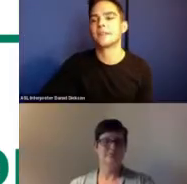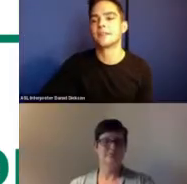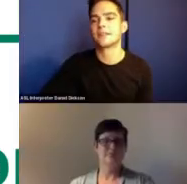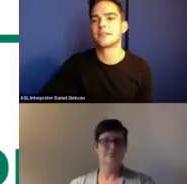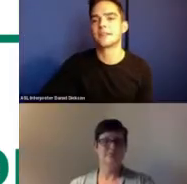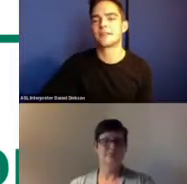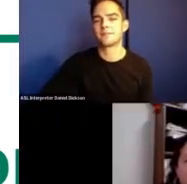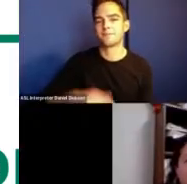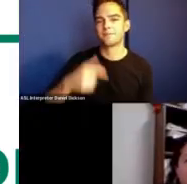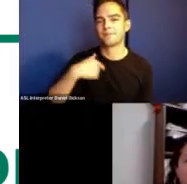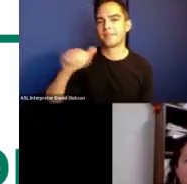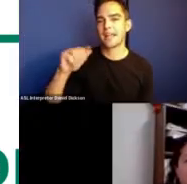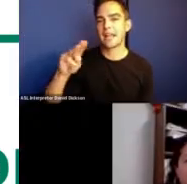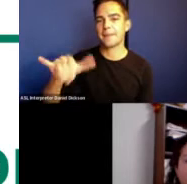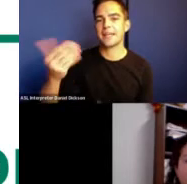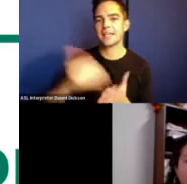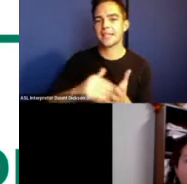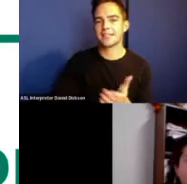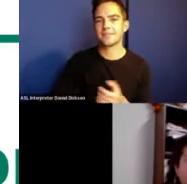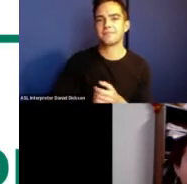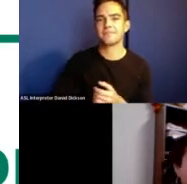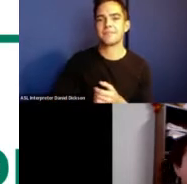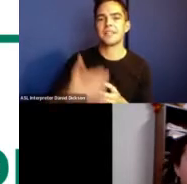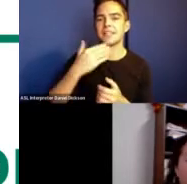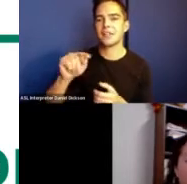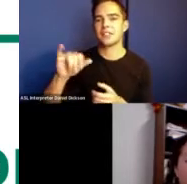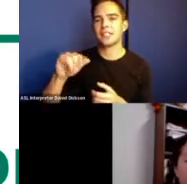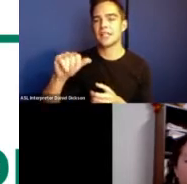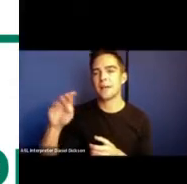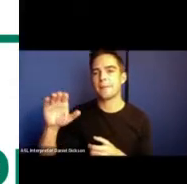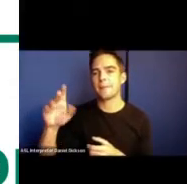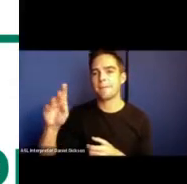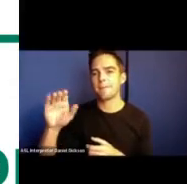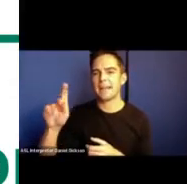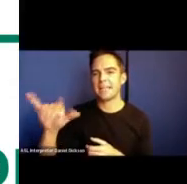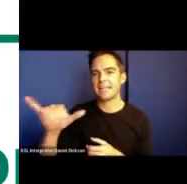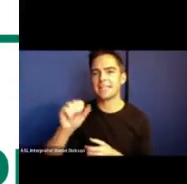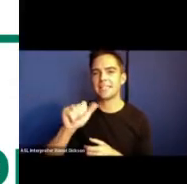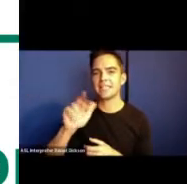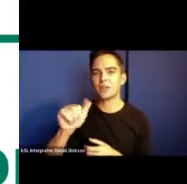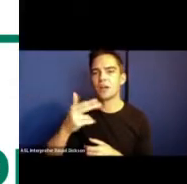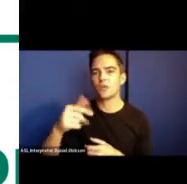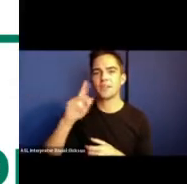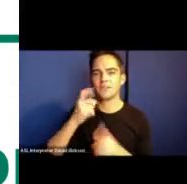Amy Brinkley: This is Amy again. Thank you, Becca, Tina and Sarah. We're going to hear from them again here shortly. Can we